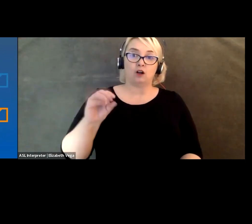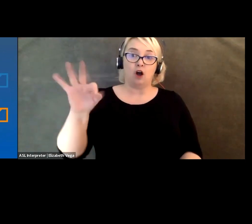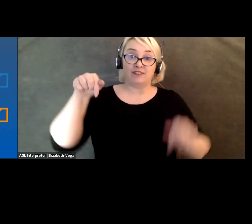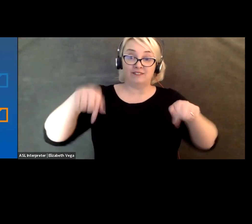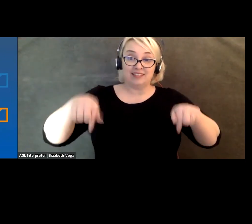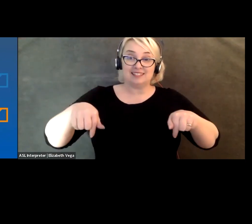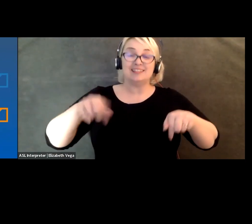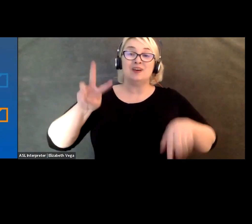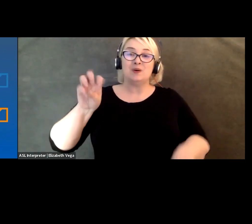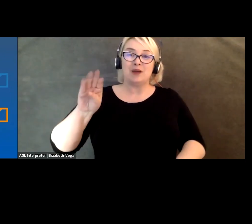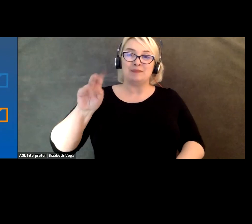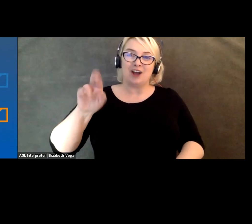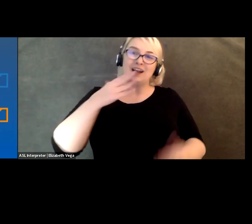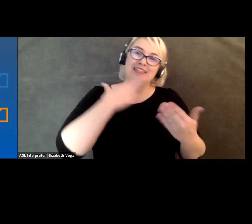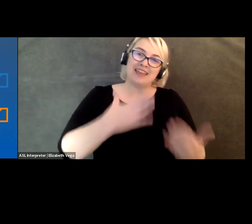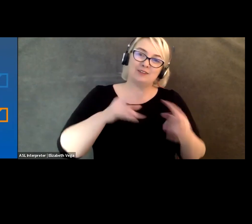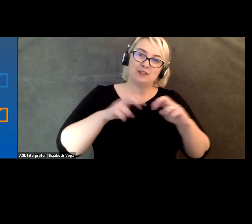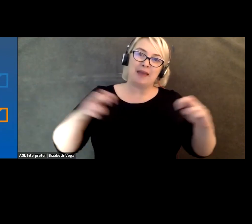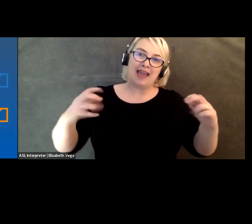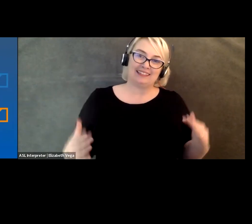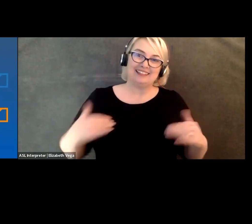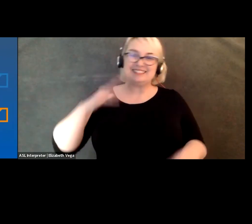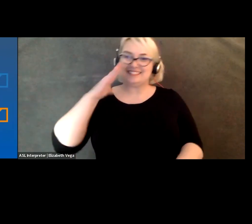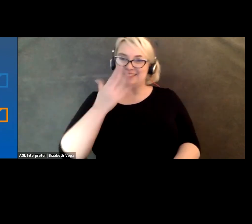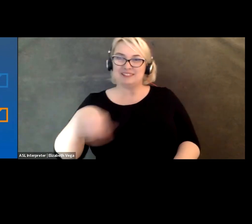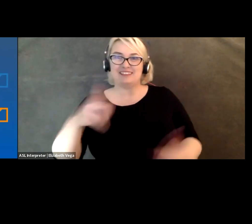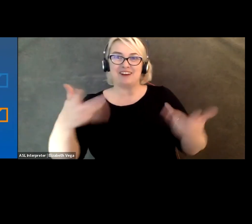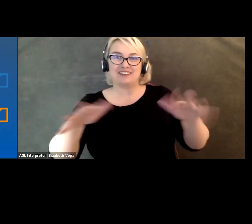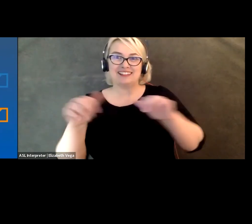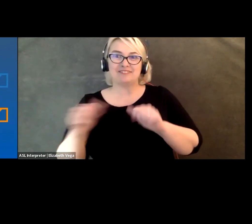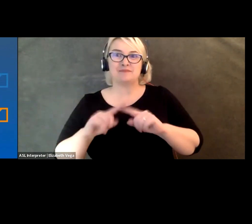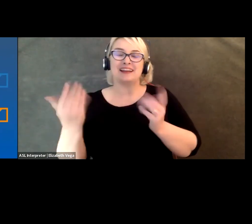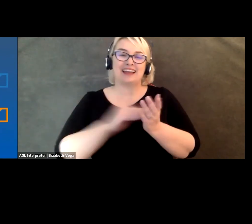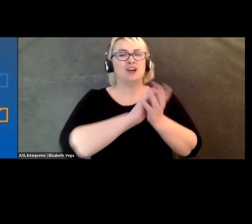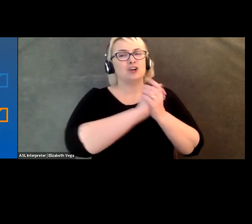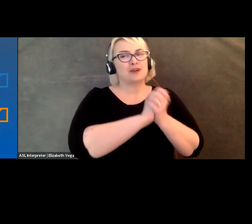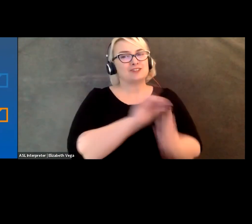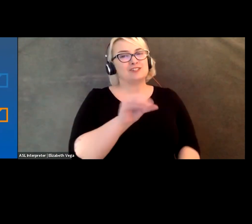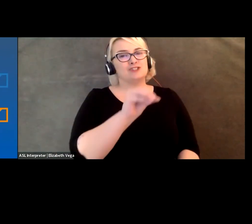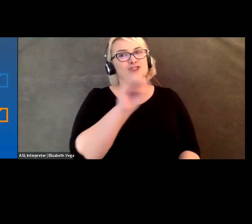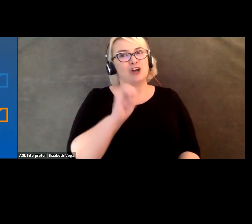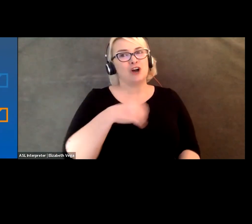Thank you to all our panelists. Looks like they dropped off. Congratulations, Joe, on today's release and we look forward to